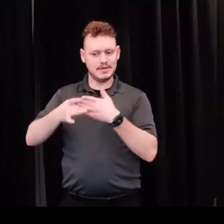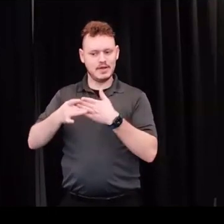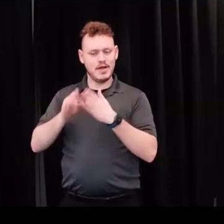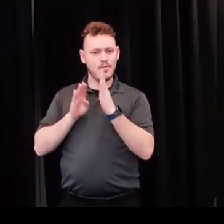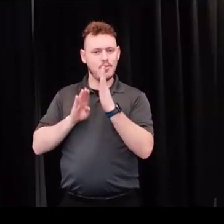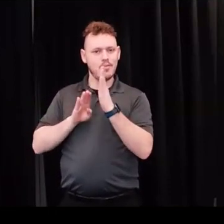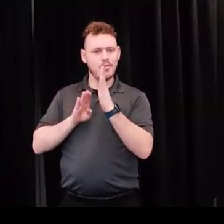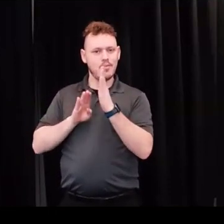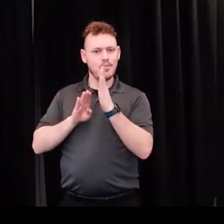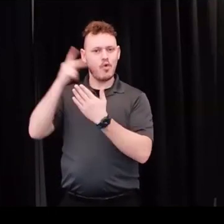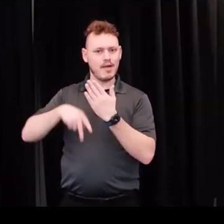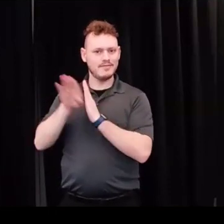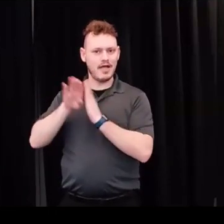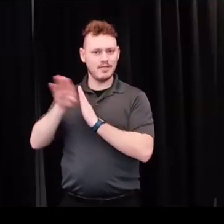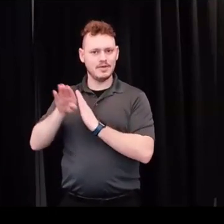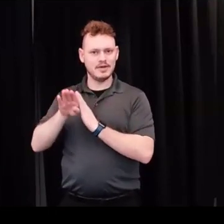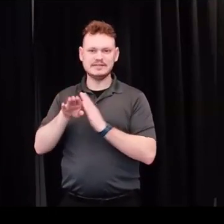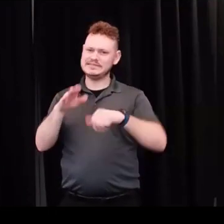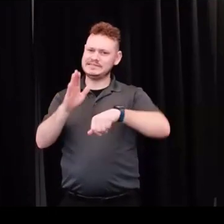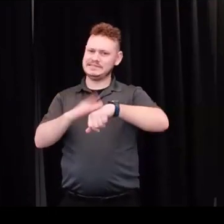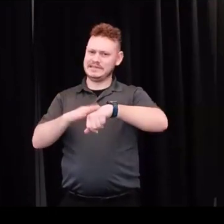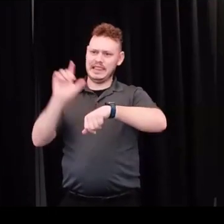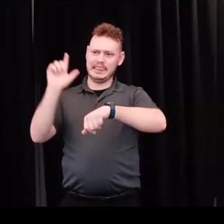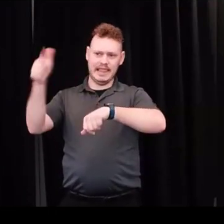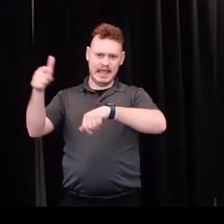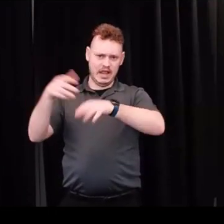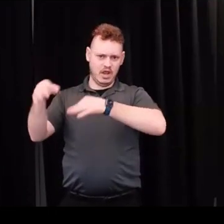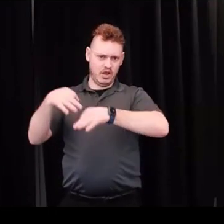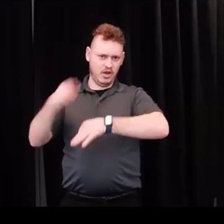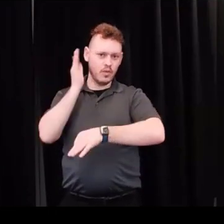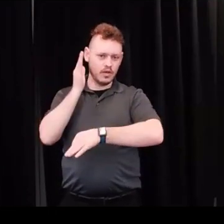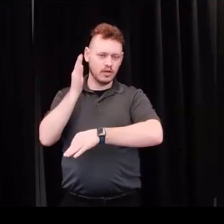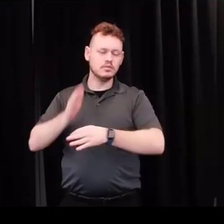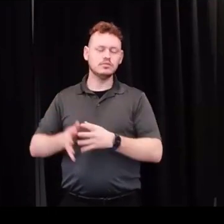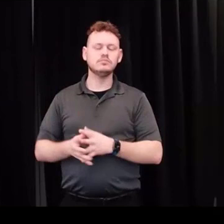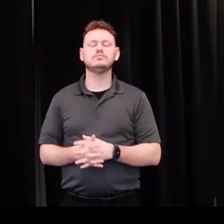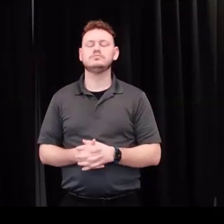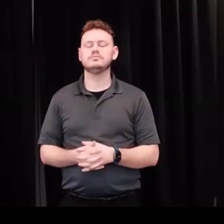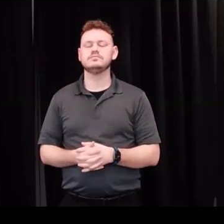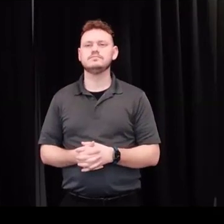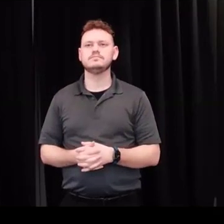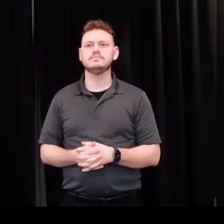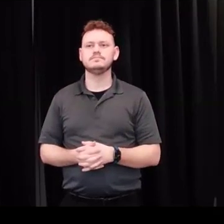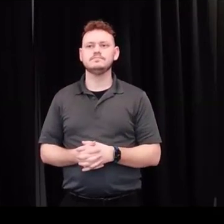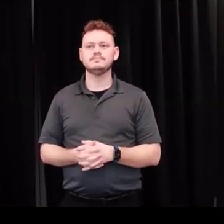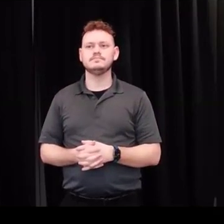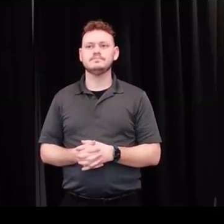are going to give you some caveats about that later, but it helps our faculty at least when